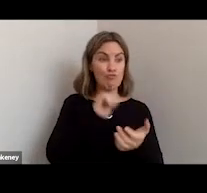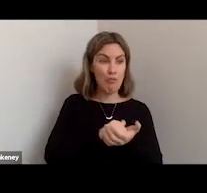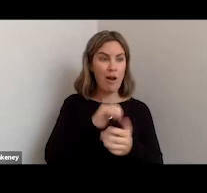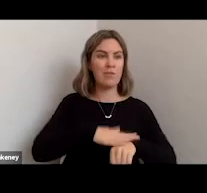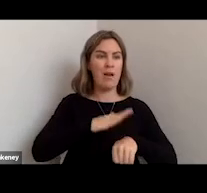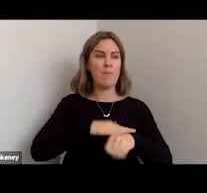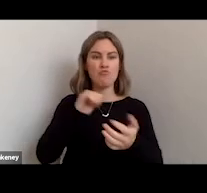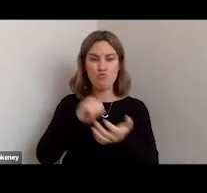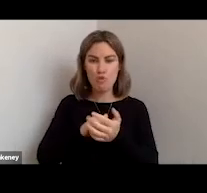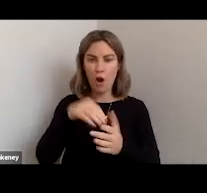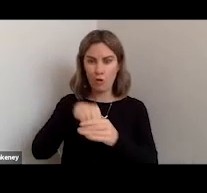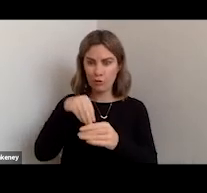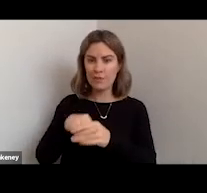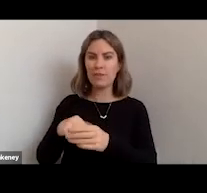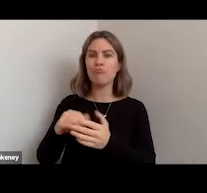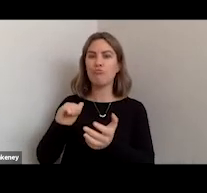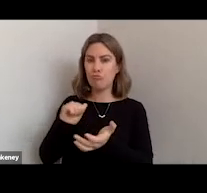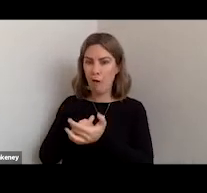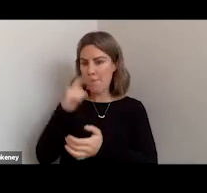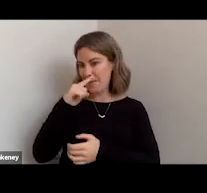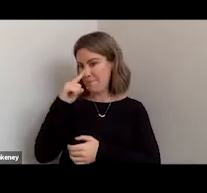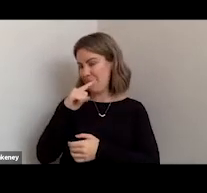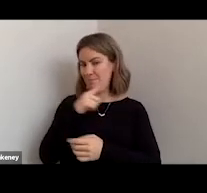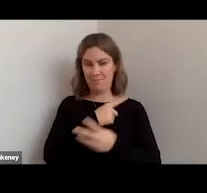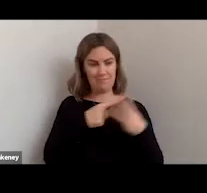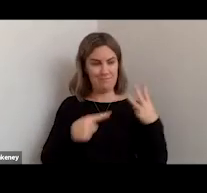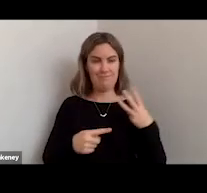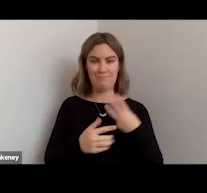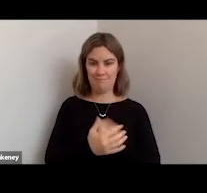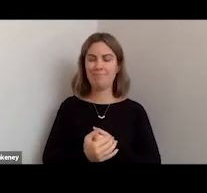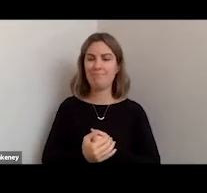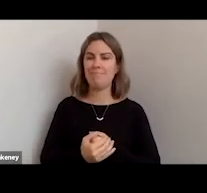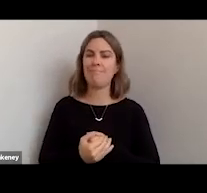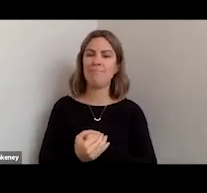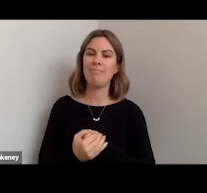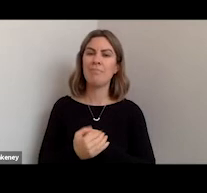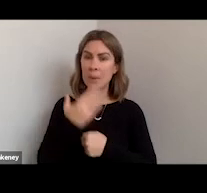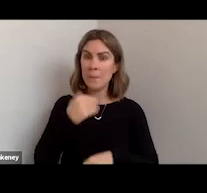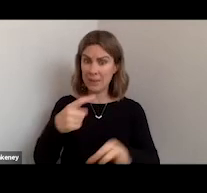is moving on and I know I'm racing through this at a rate of knots. Please keep asking questions in the Q&A.